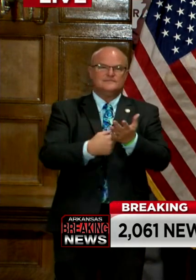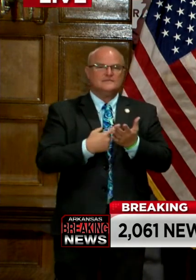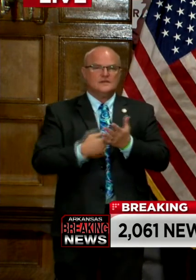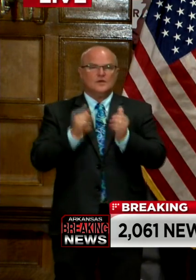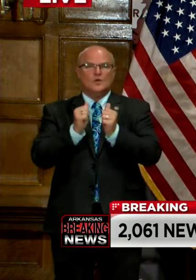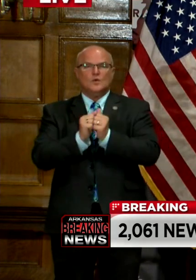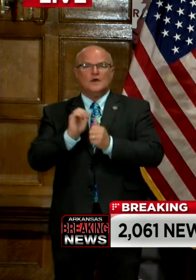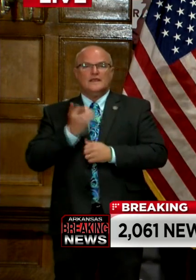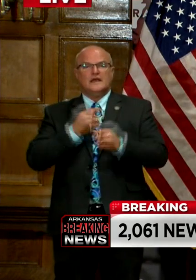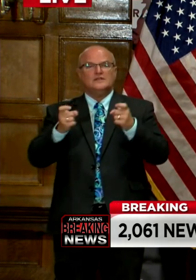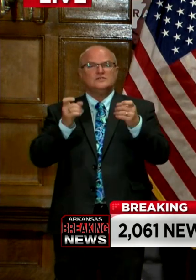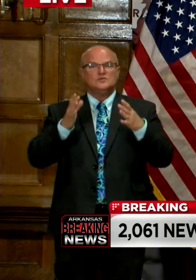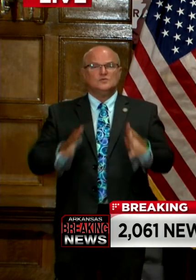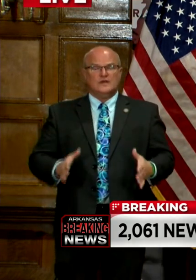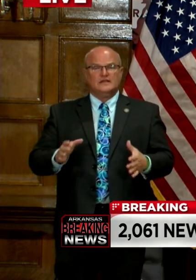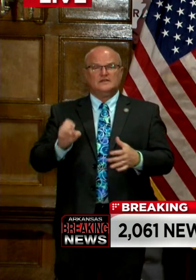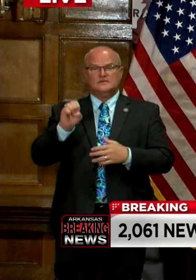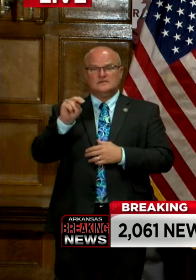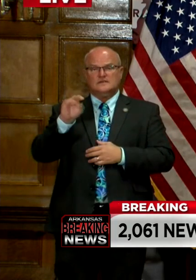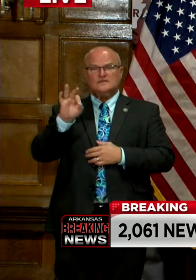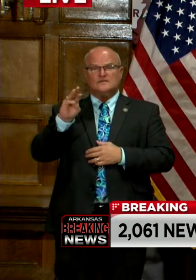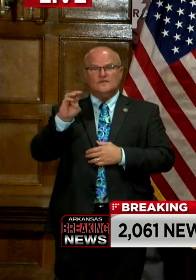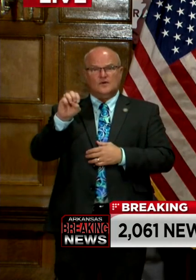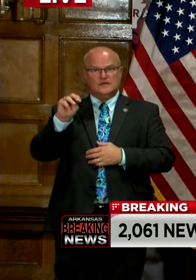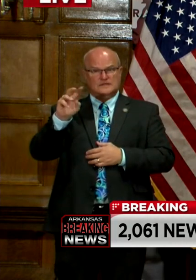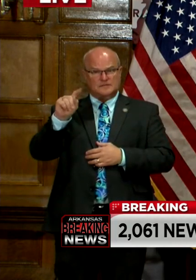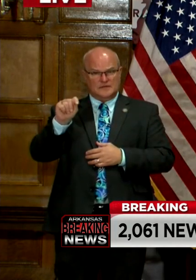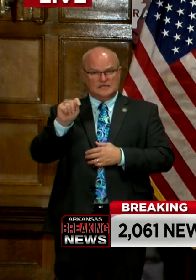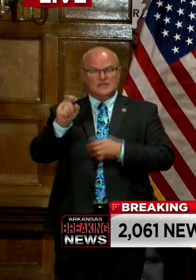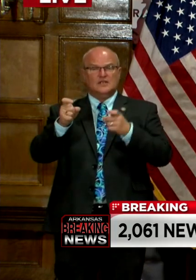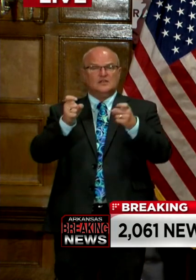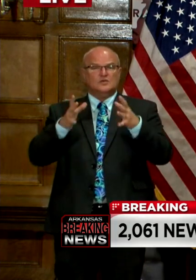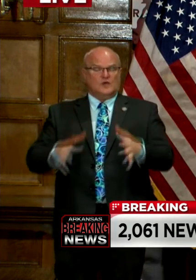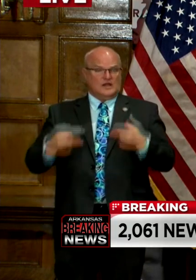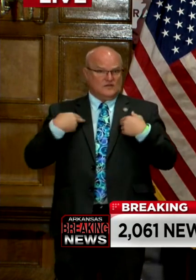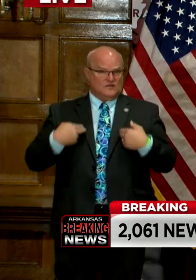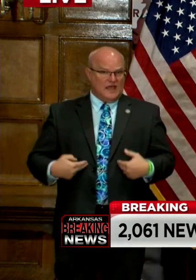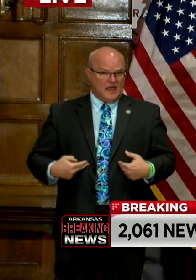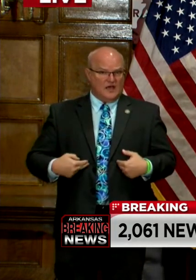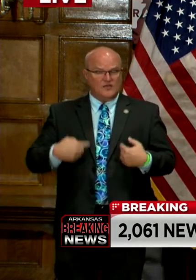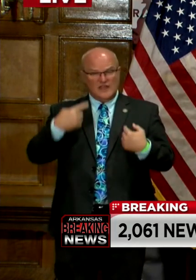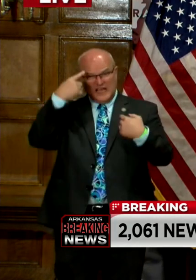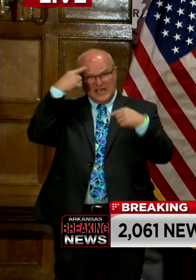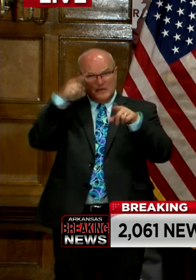00 P.M. WAS SELECTED, IN TALKING WITH